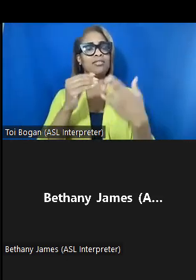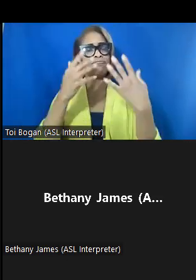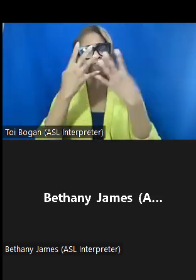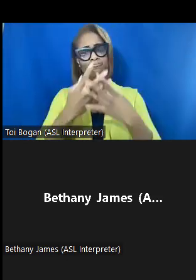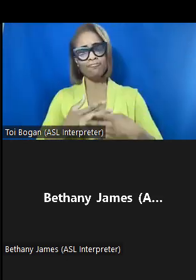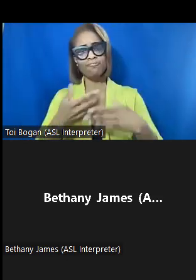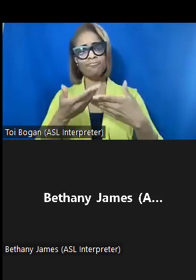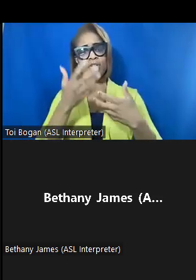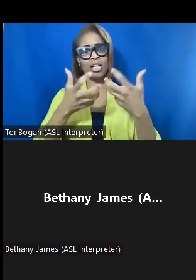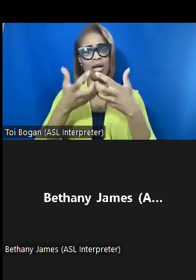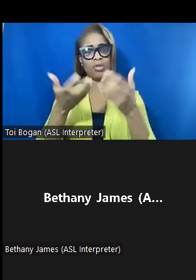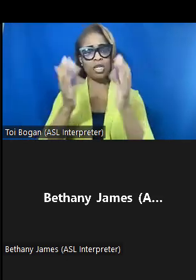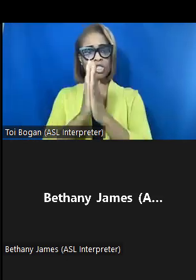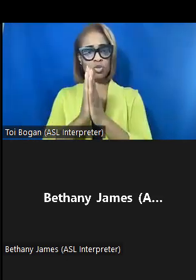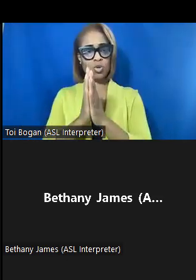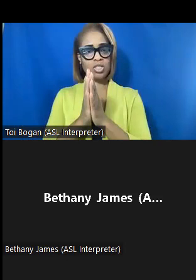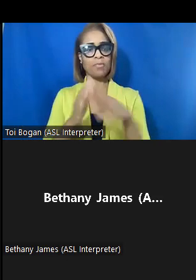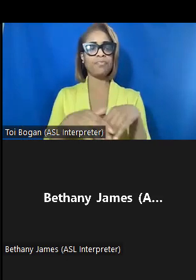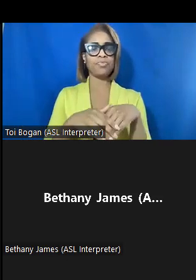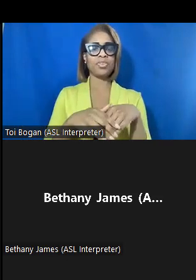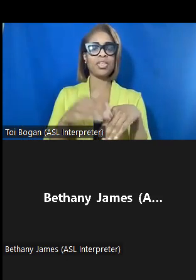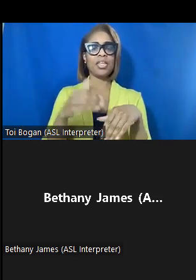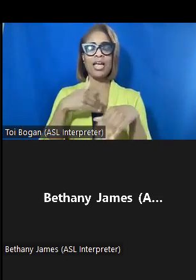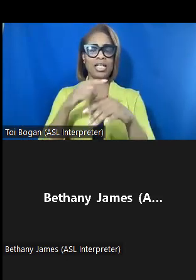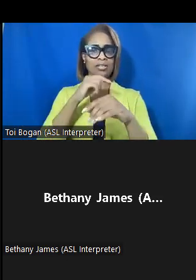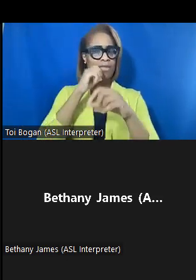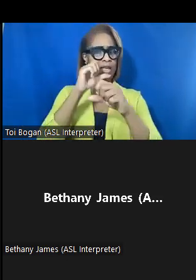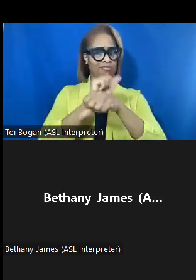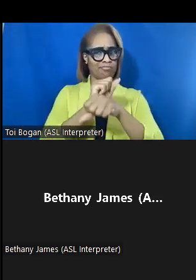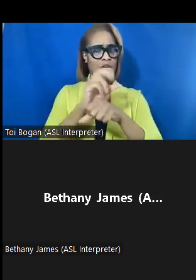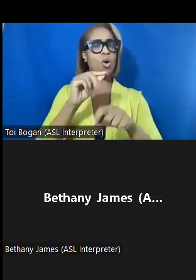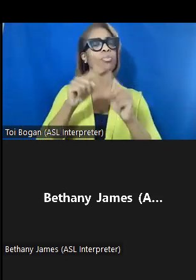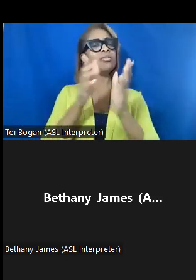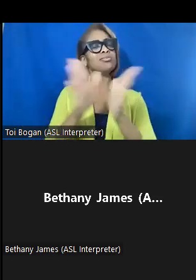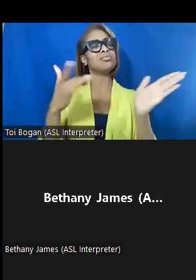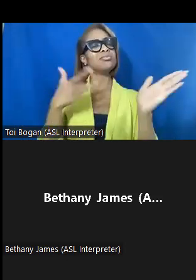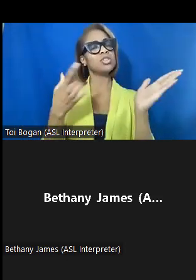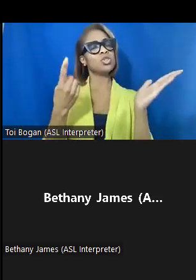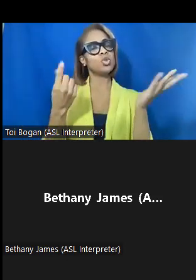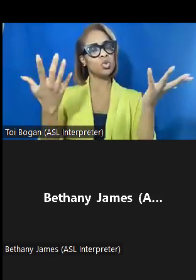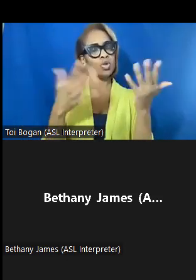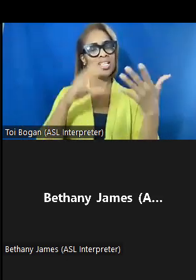There is six not set in stone, but generally this is what we like to do is six points is